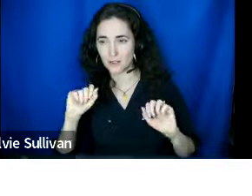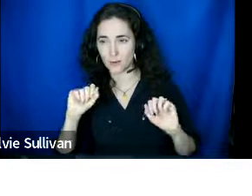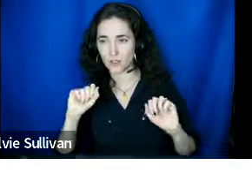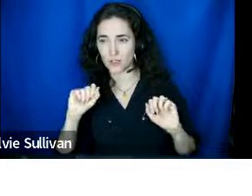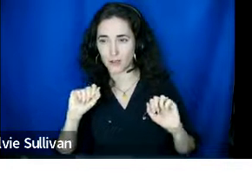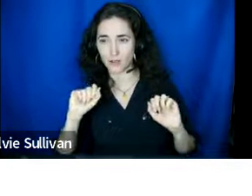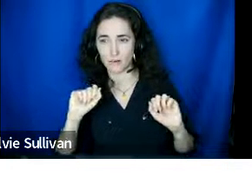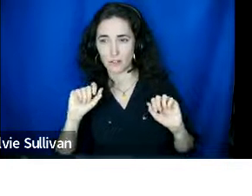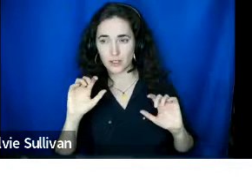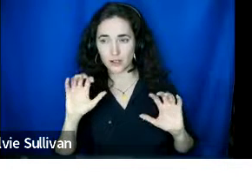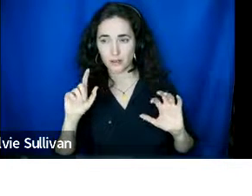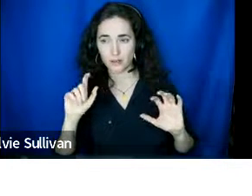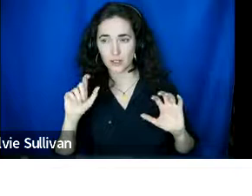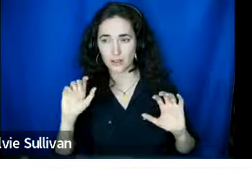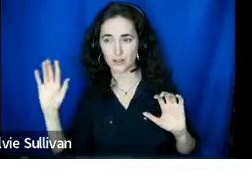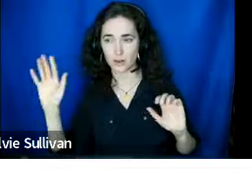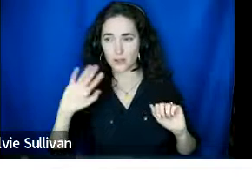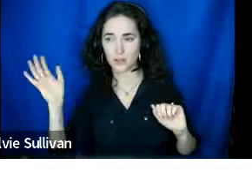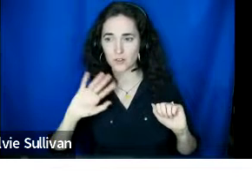think Tammy is frozen again, freezing again a little bit, Tammy.